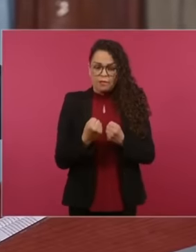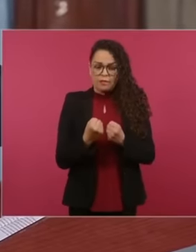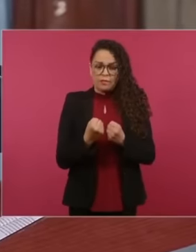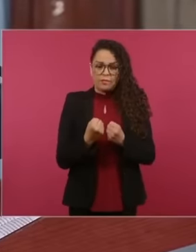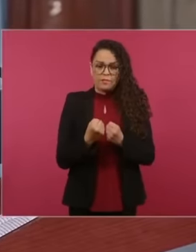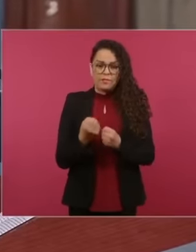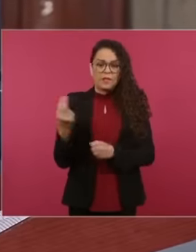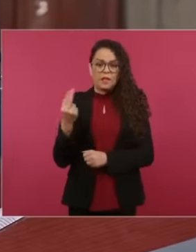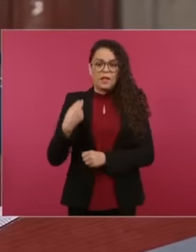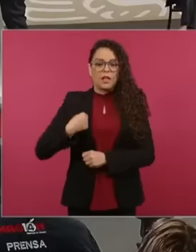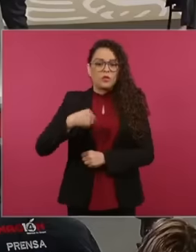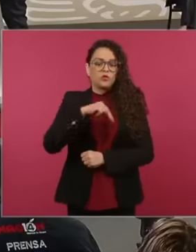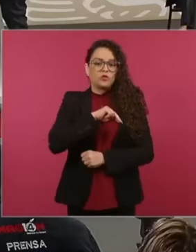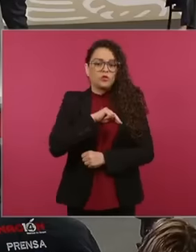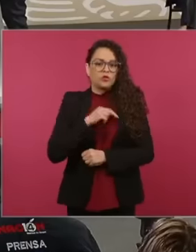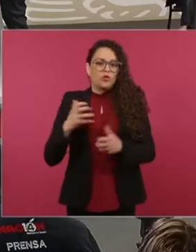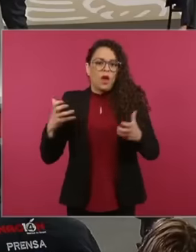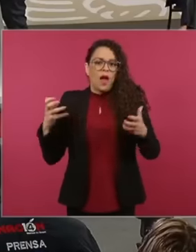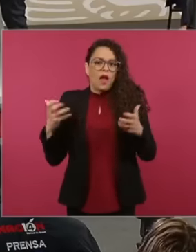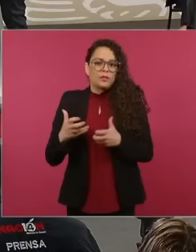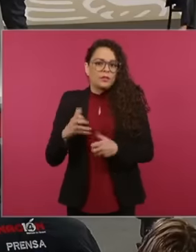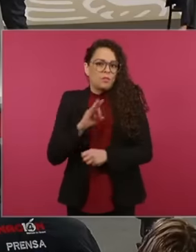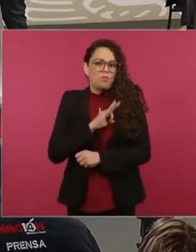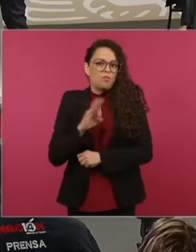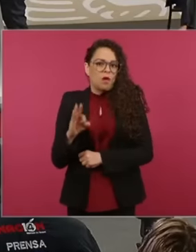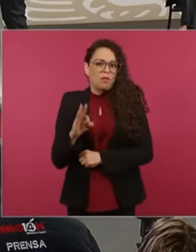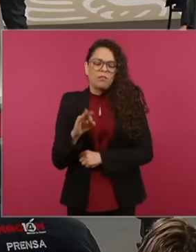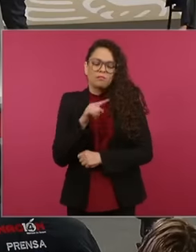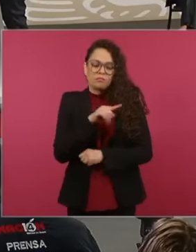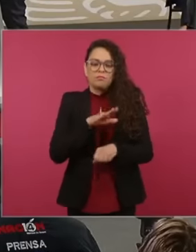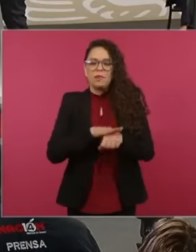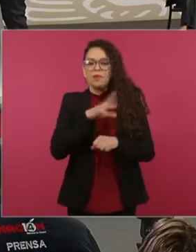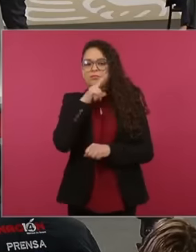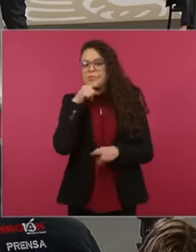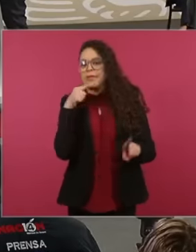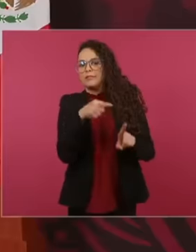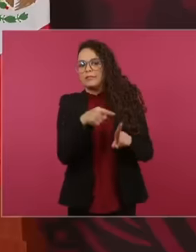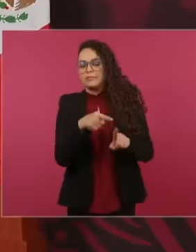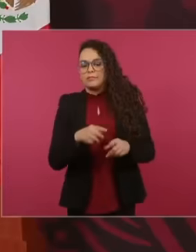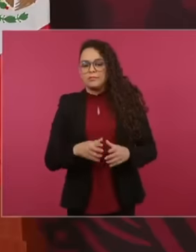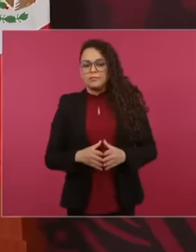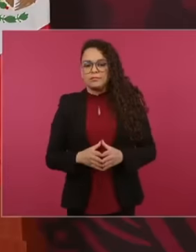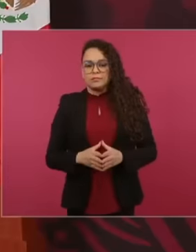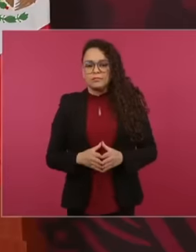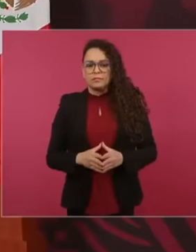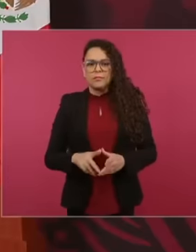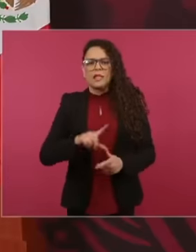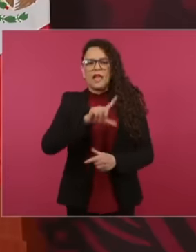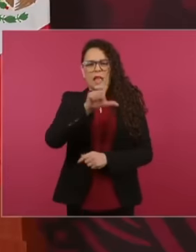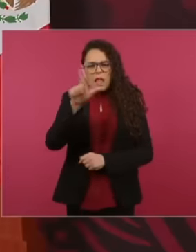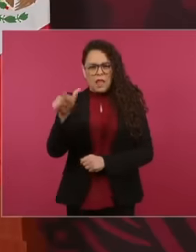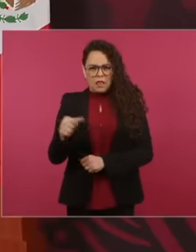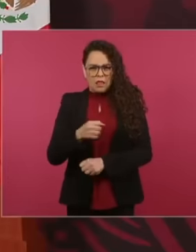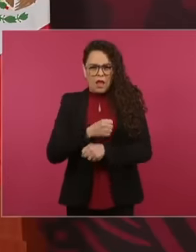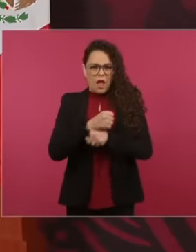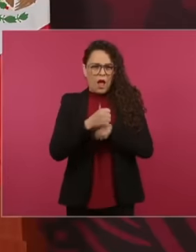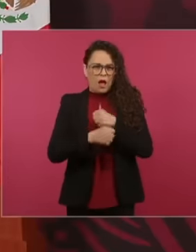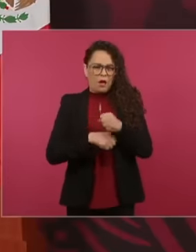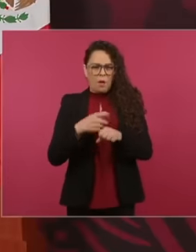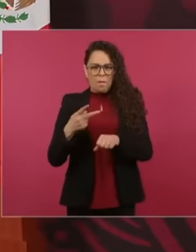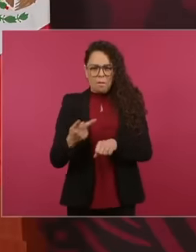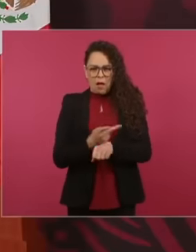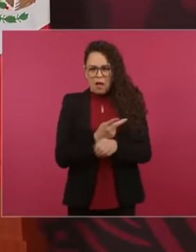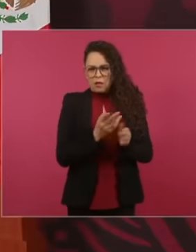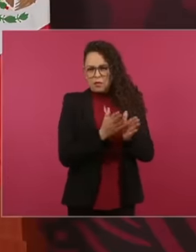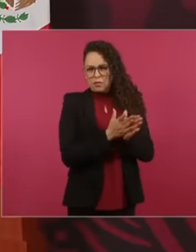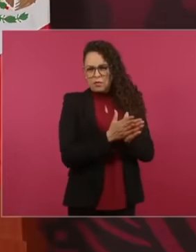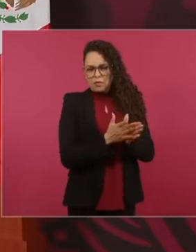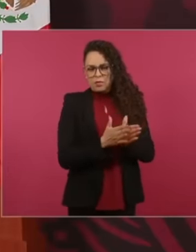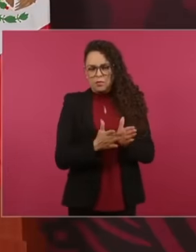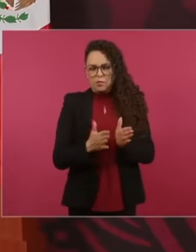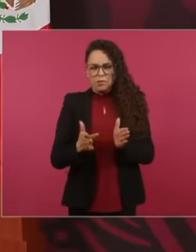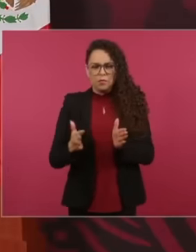done as time passes and how many were trained